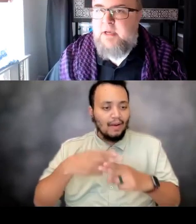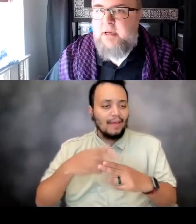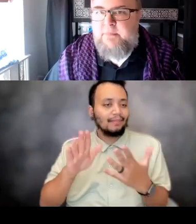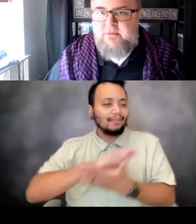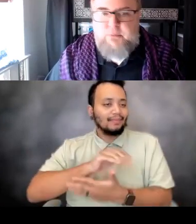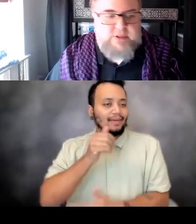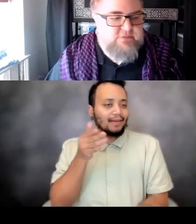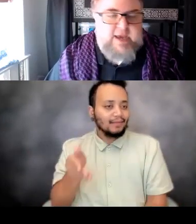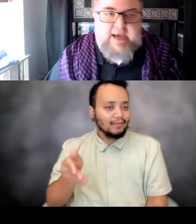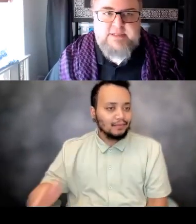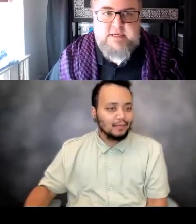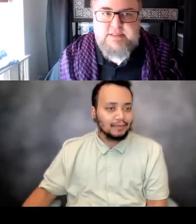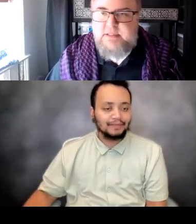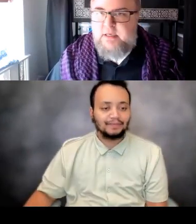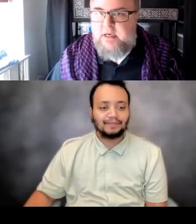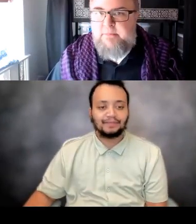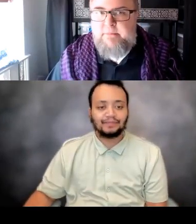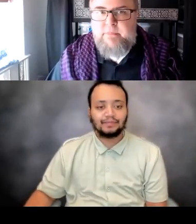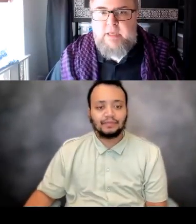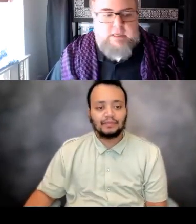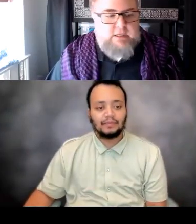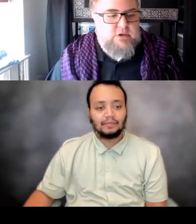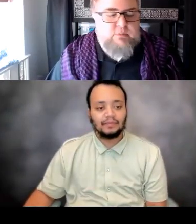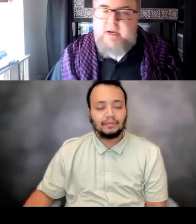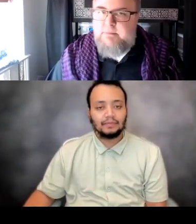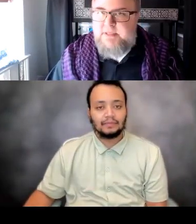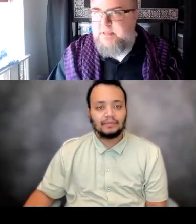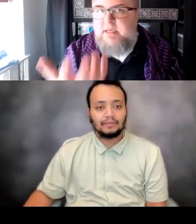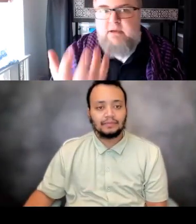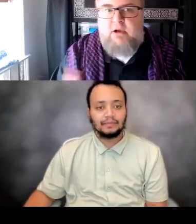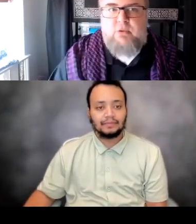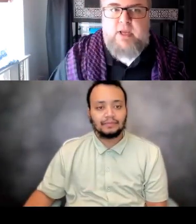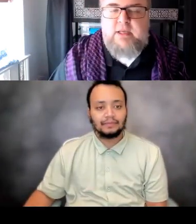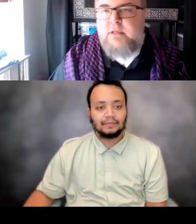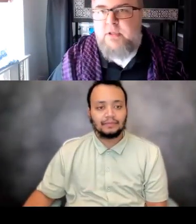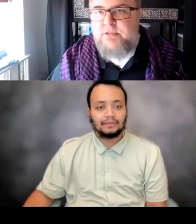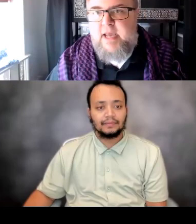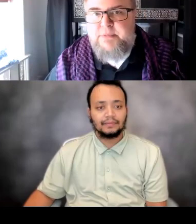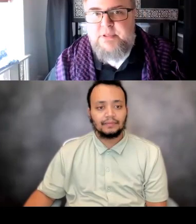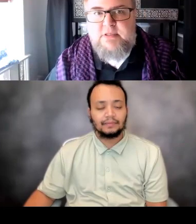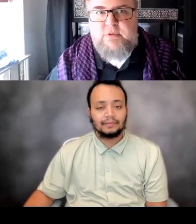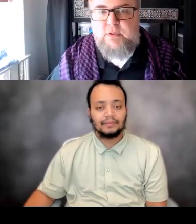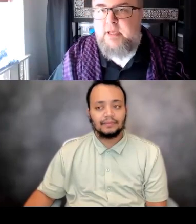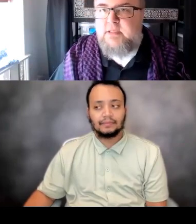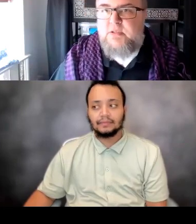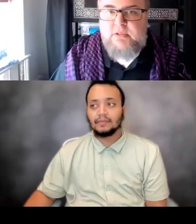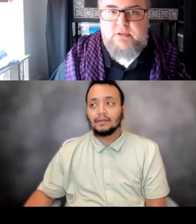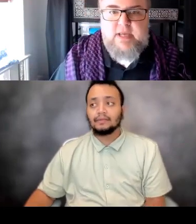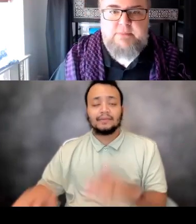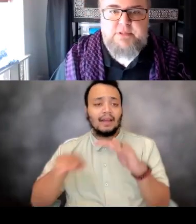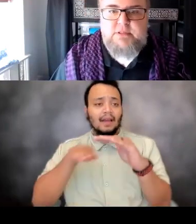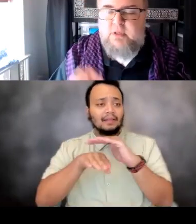A couple of points of access, you might be seeing already the closed captions. If you would like to use closed captions,